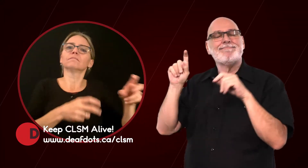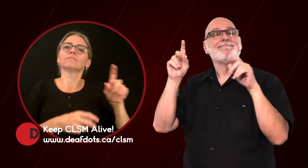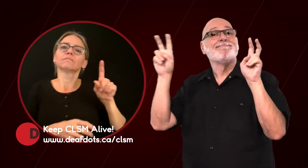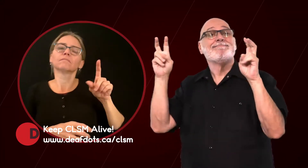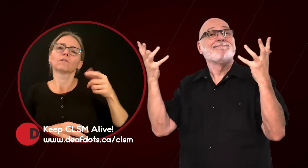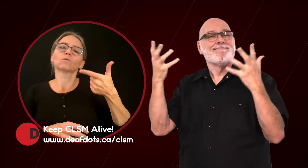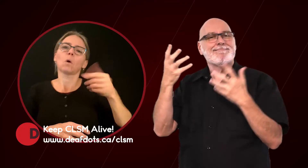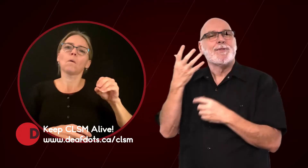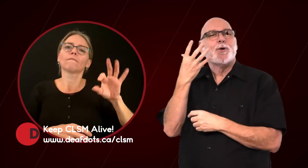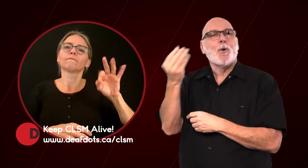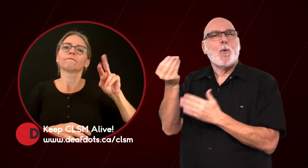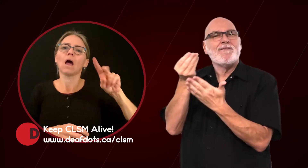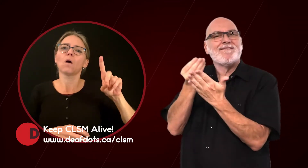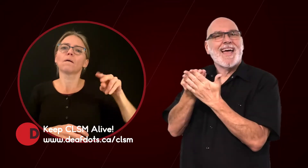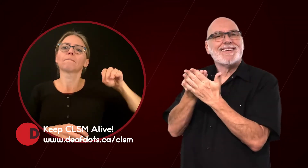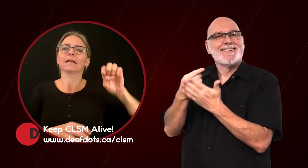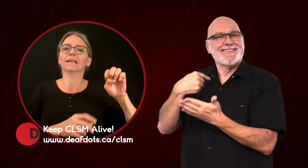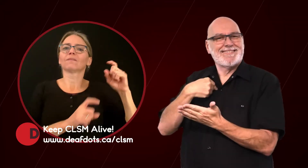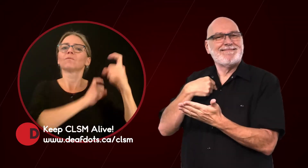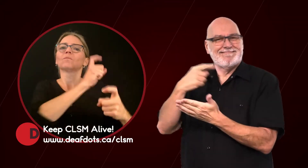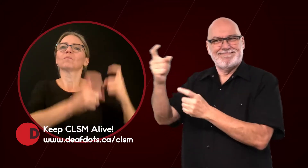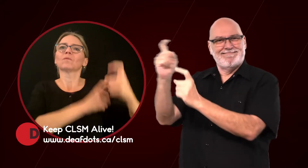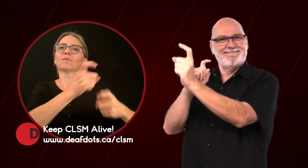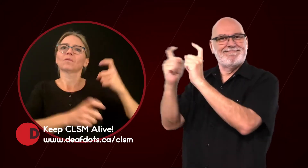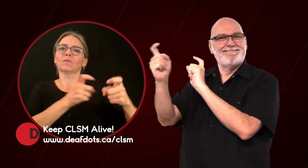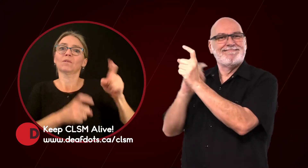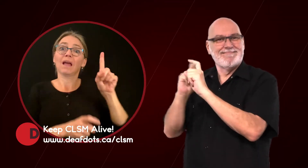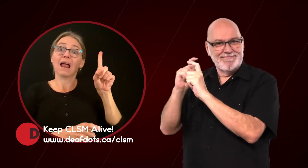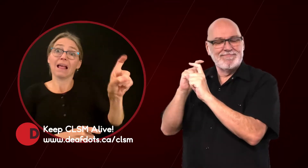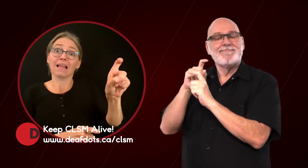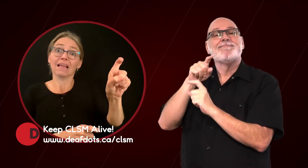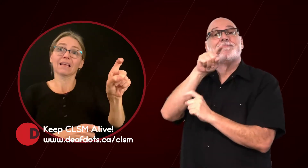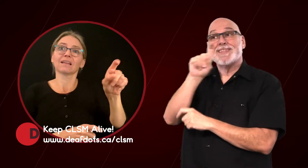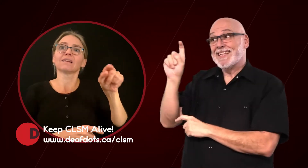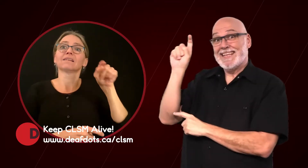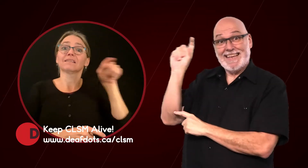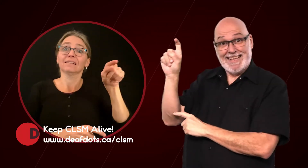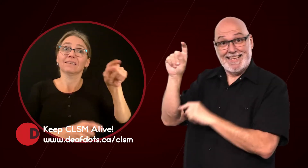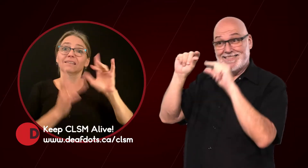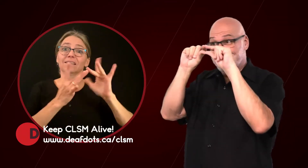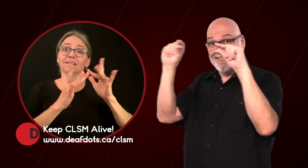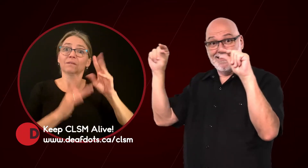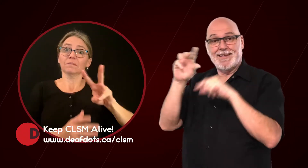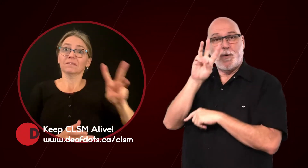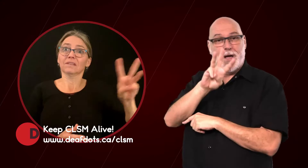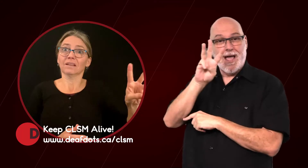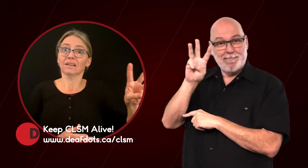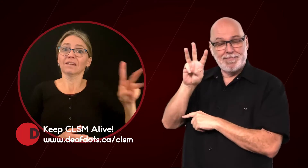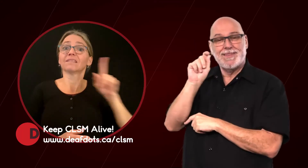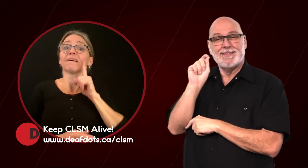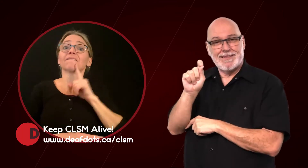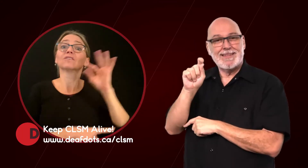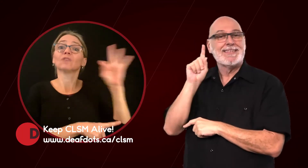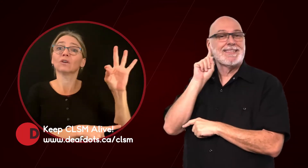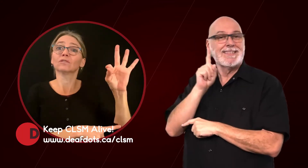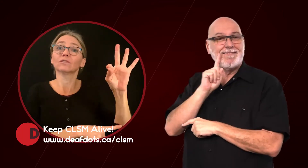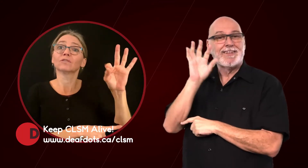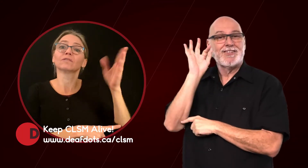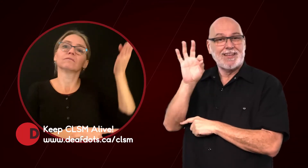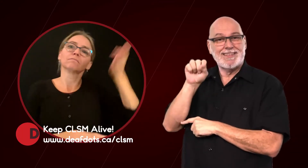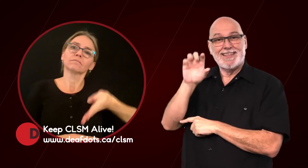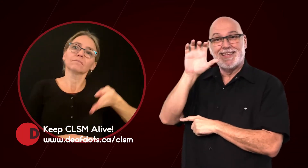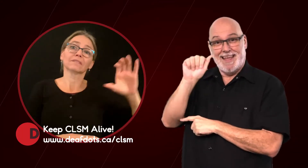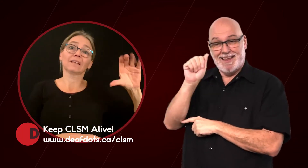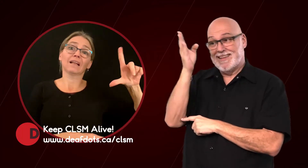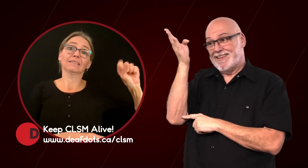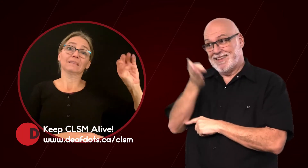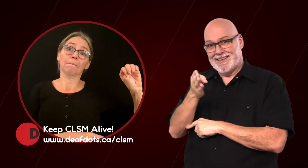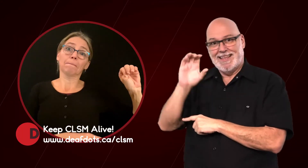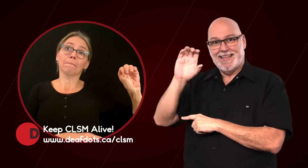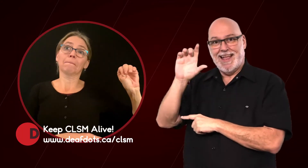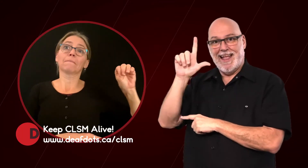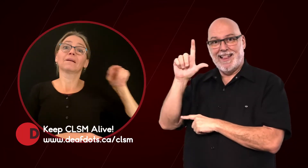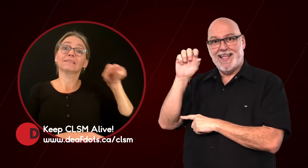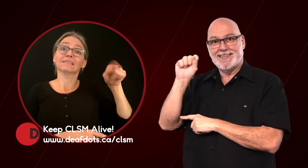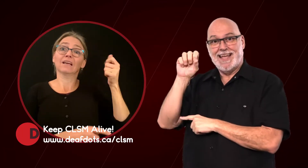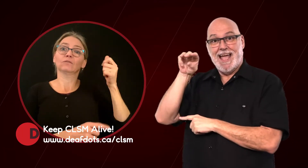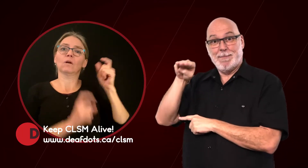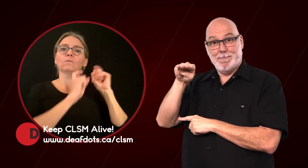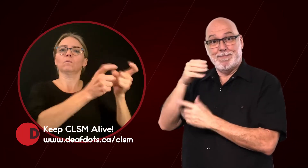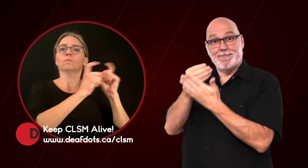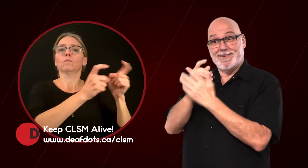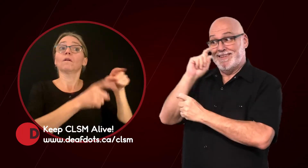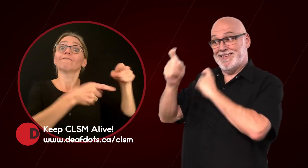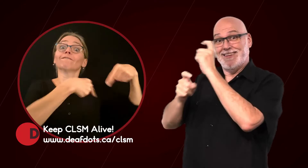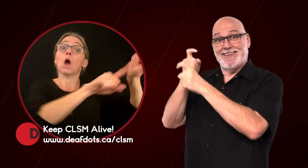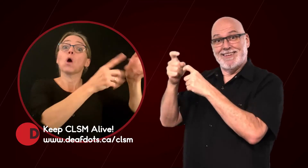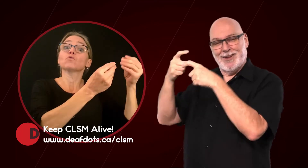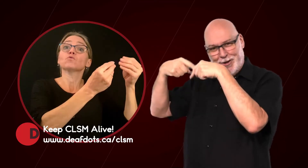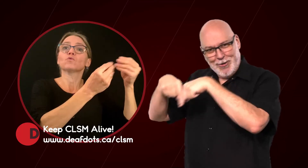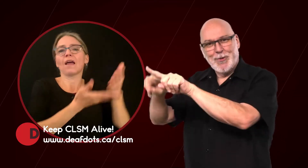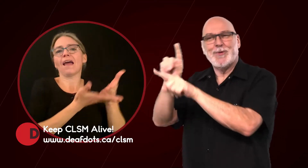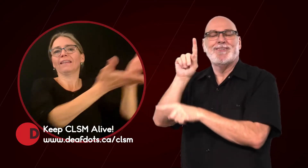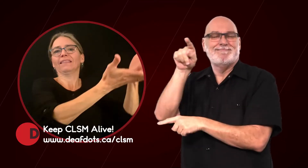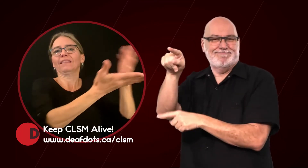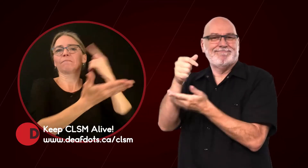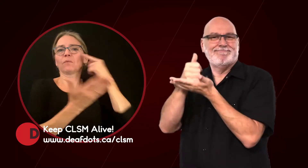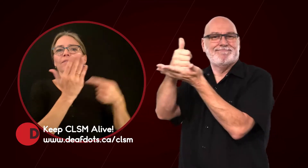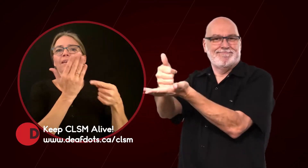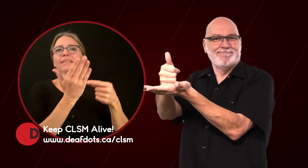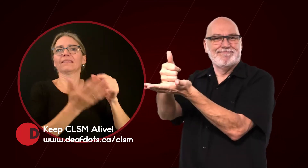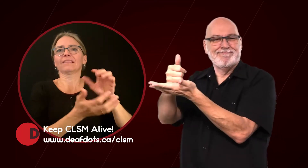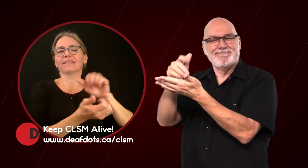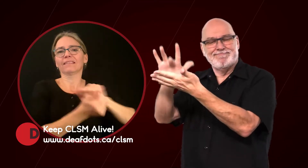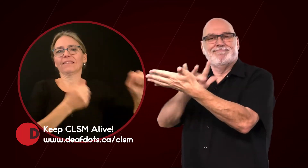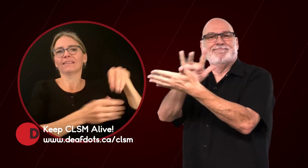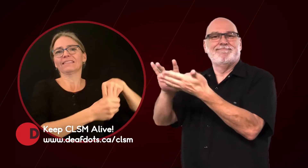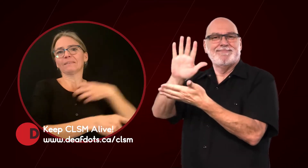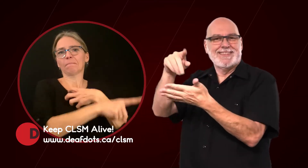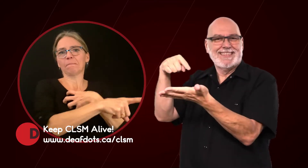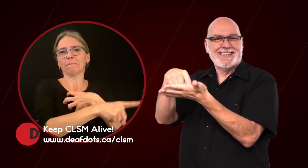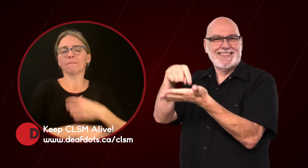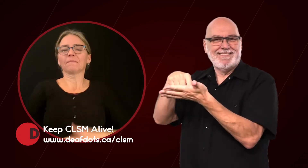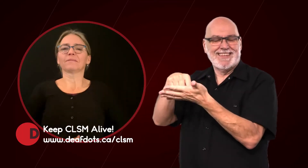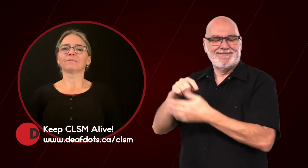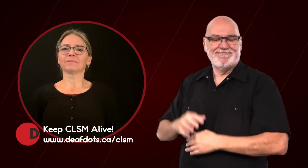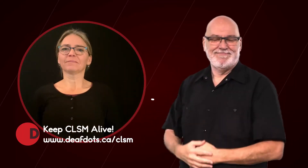their GoFundMe at www.deafdots.ca/clsm